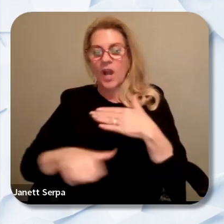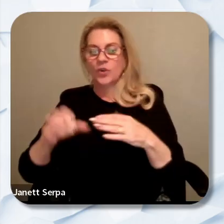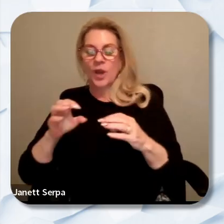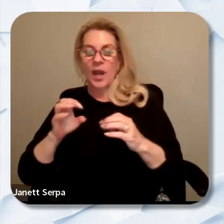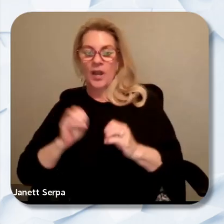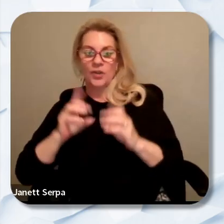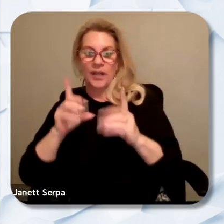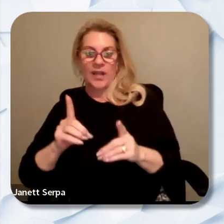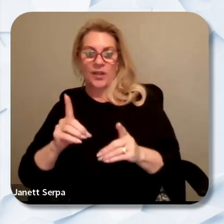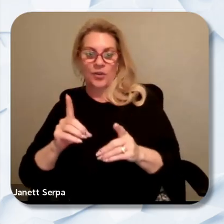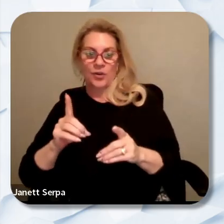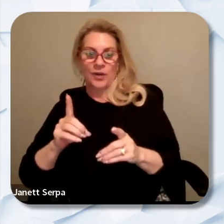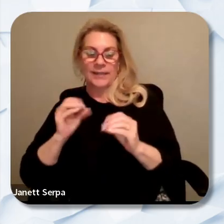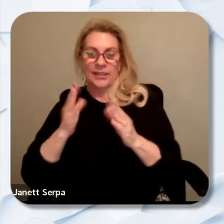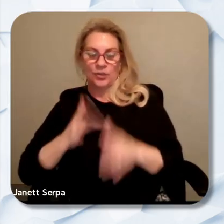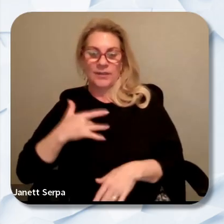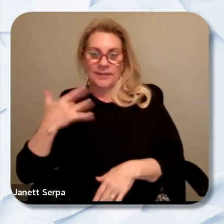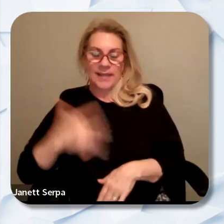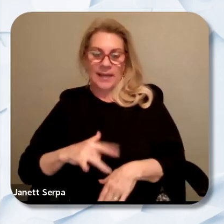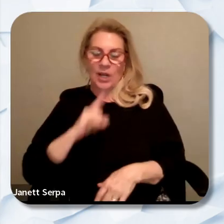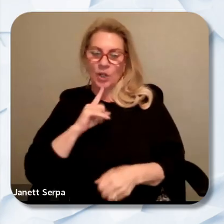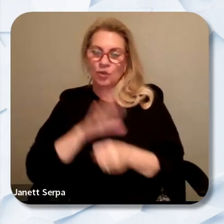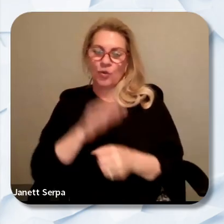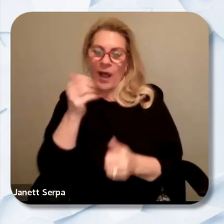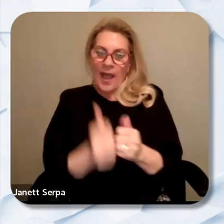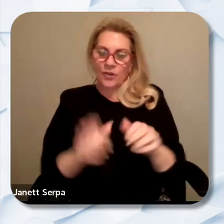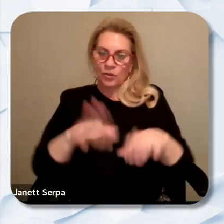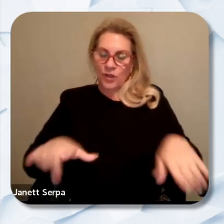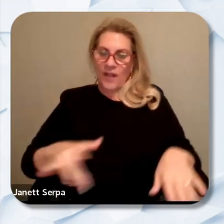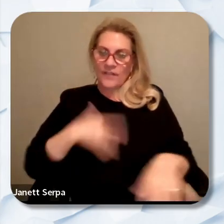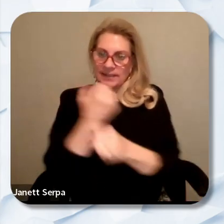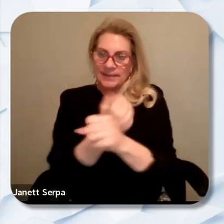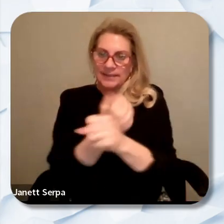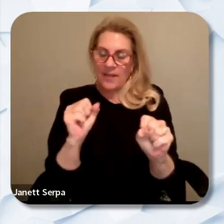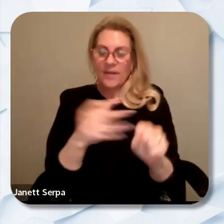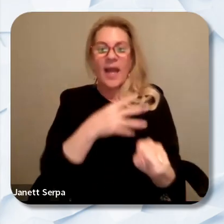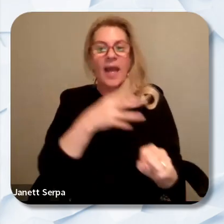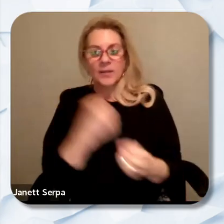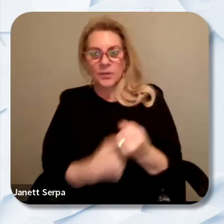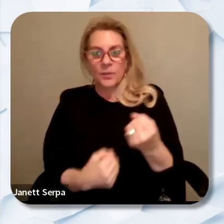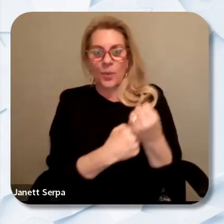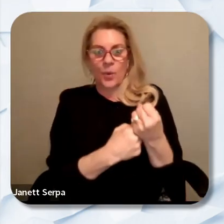sensitivity ensuring that every child feels safe and supported. And under regard for child